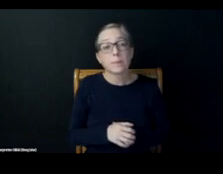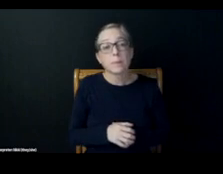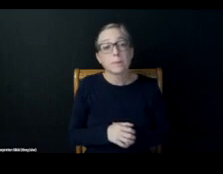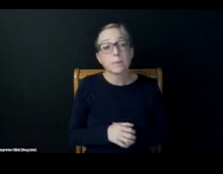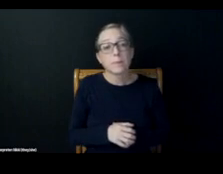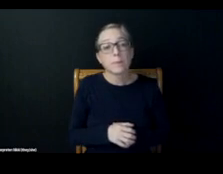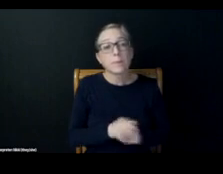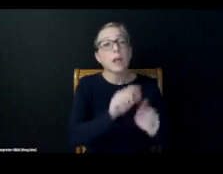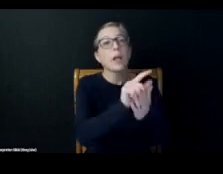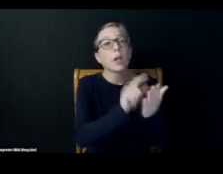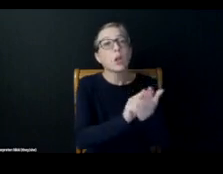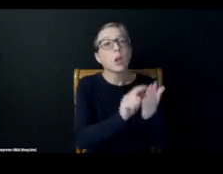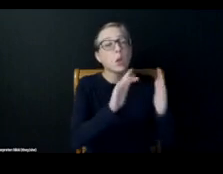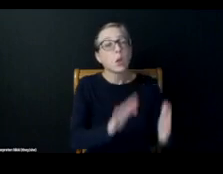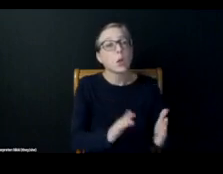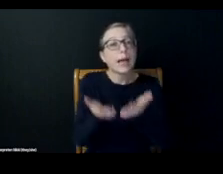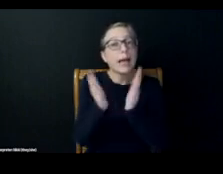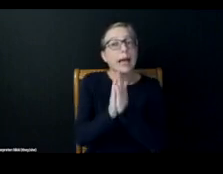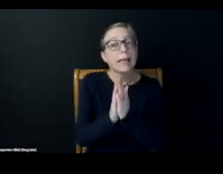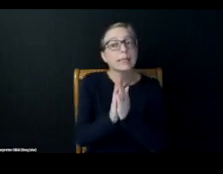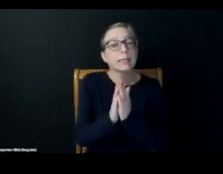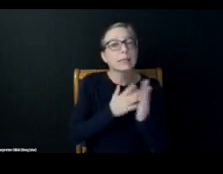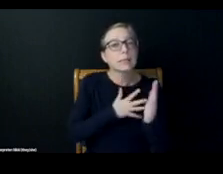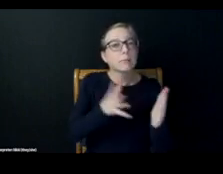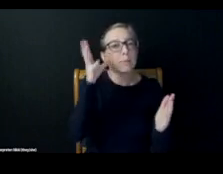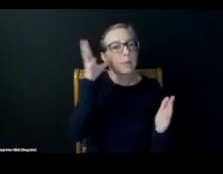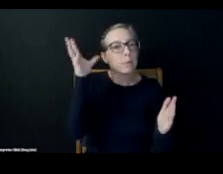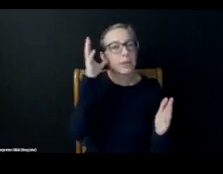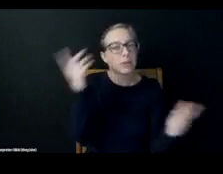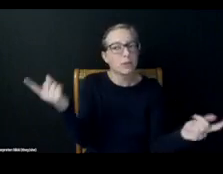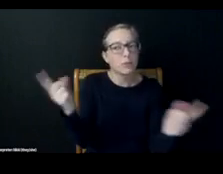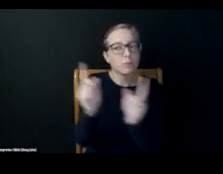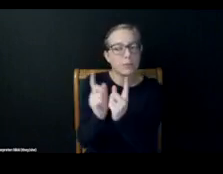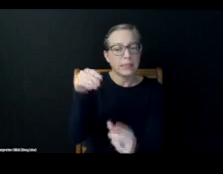which should have given the first red flag as much as possible.